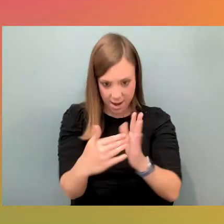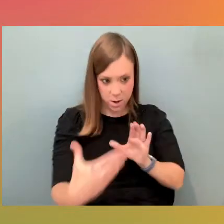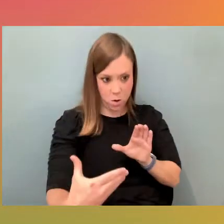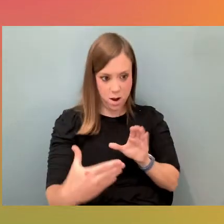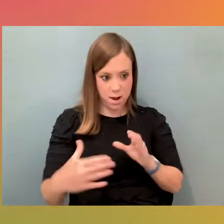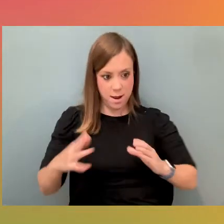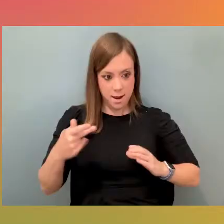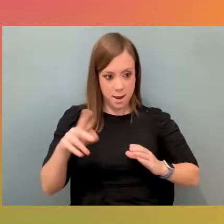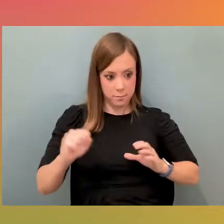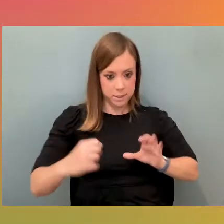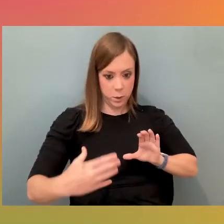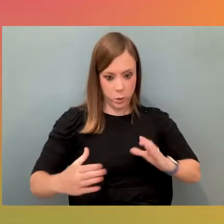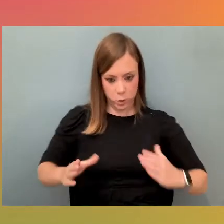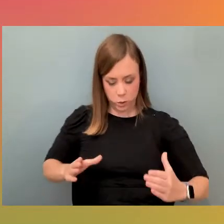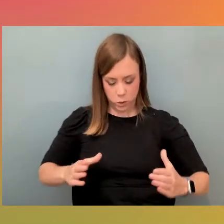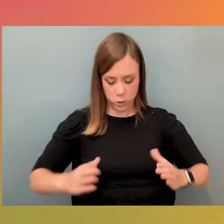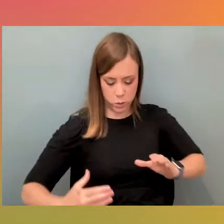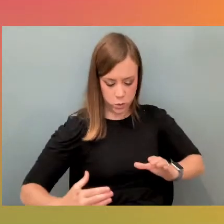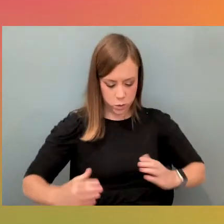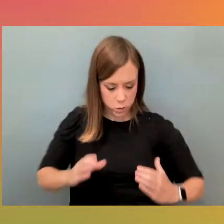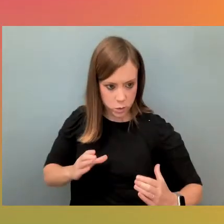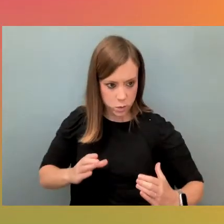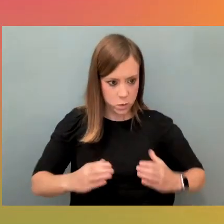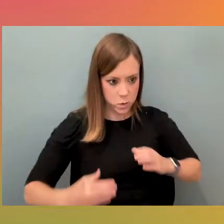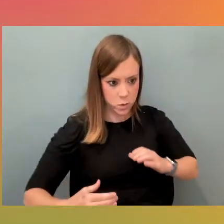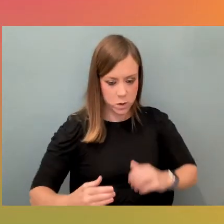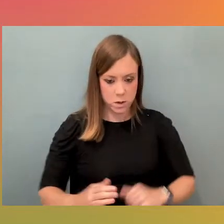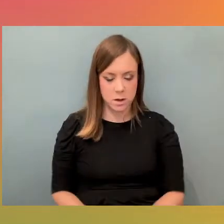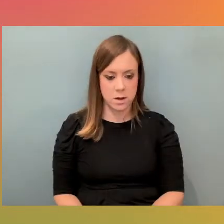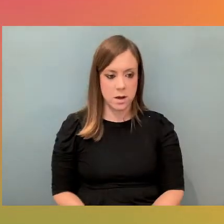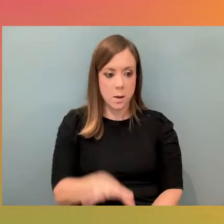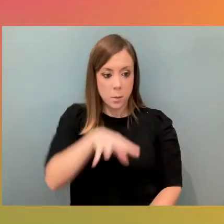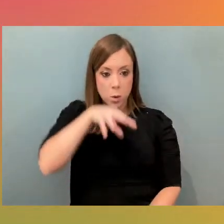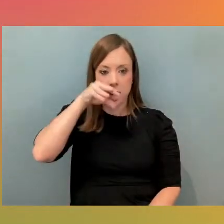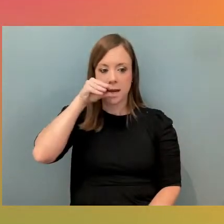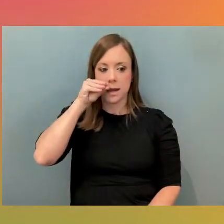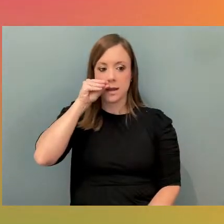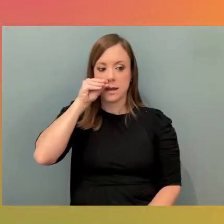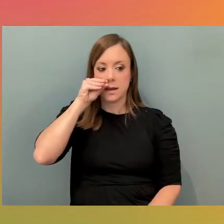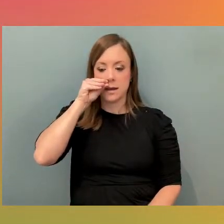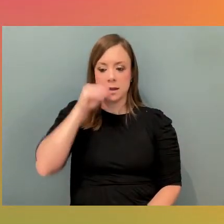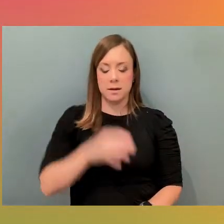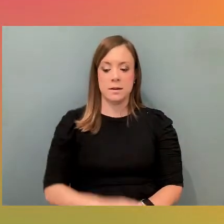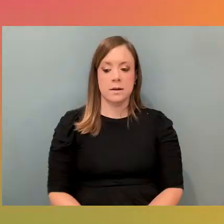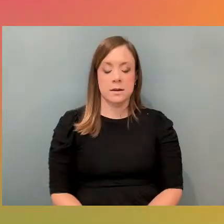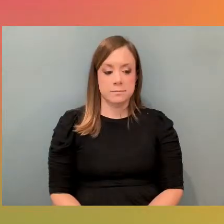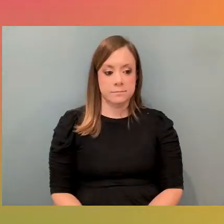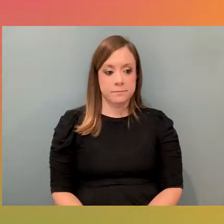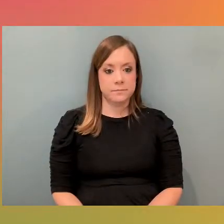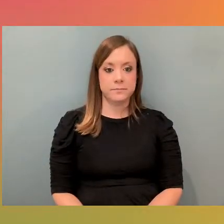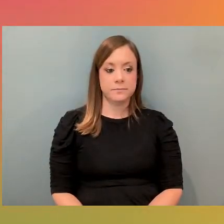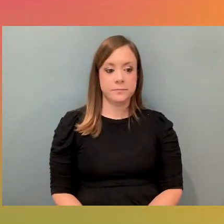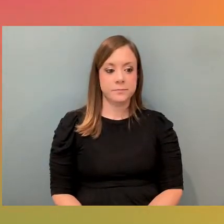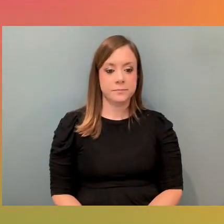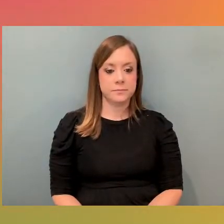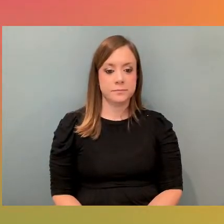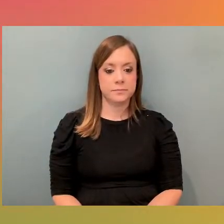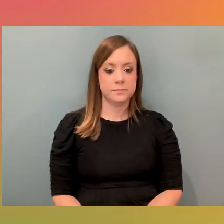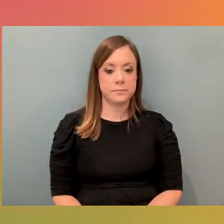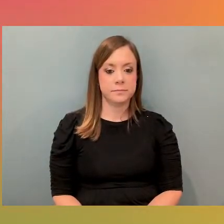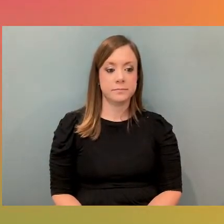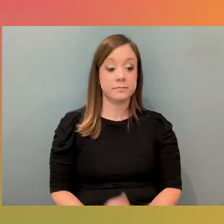ROCK YOUR HIS FROM SIDE TO